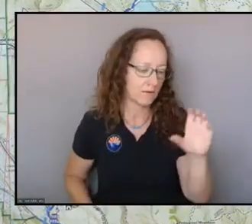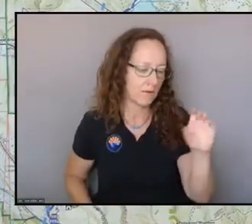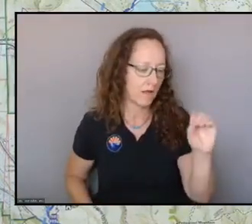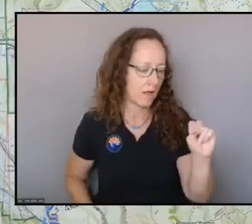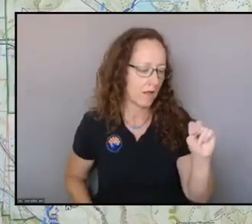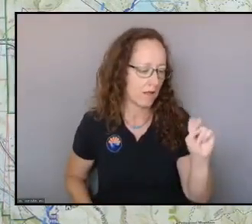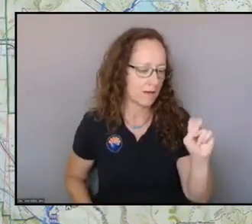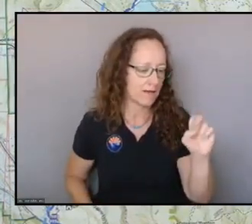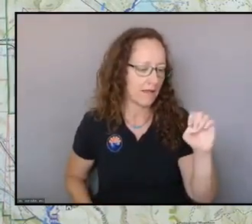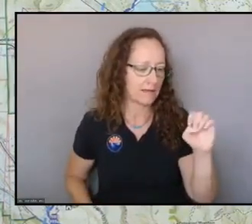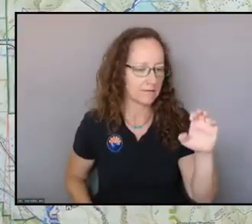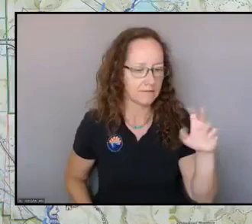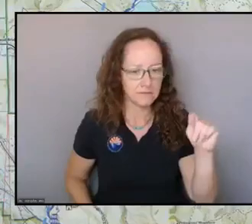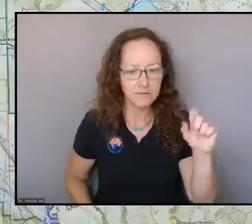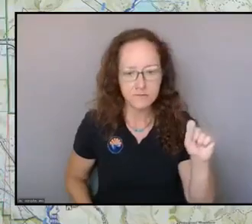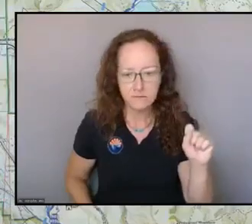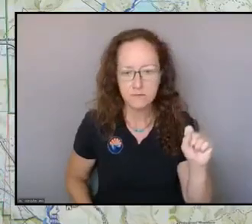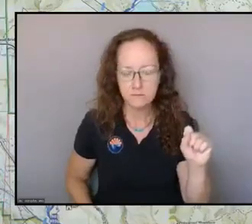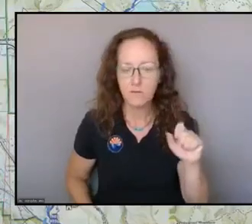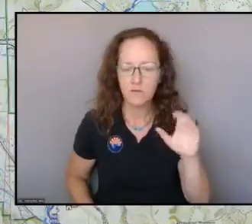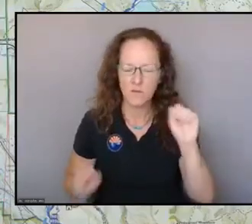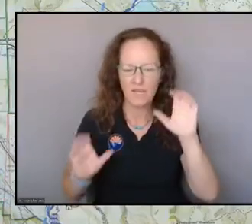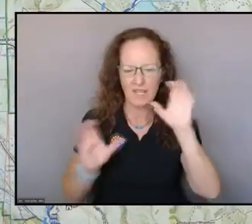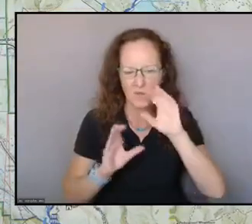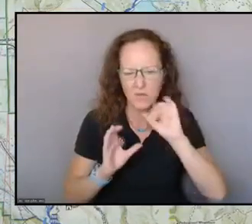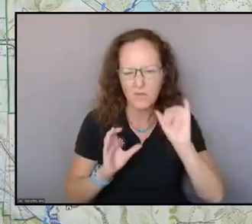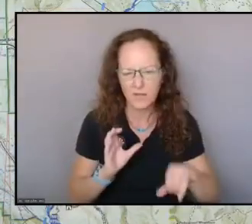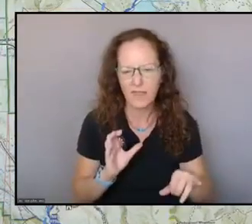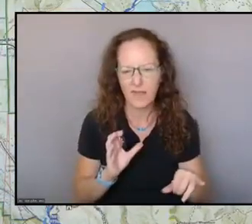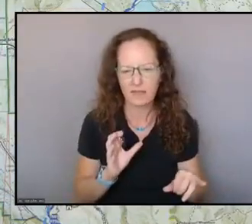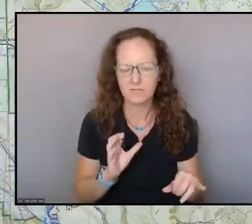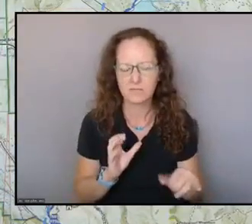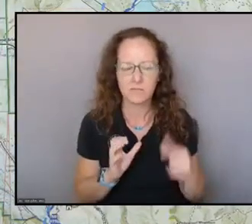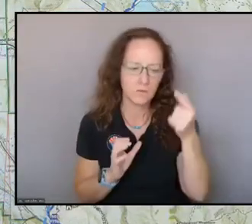CASITAS. YOU CAN SIGN UP AT TAOS CONNECTS.